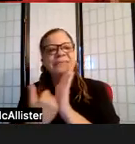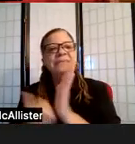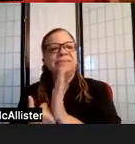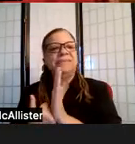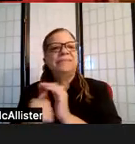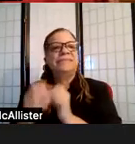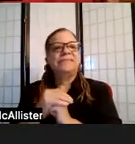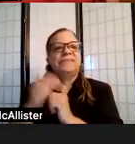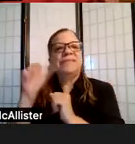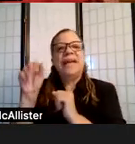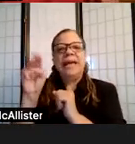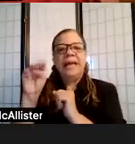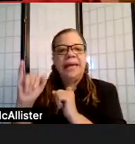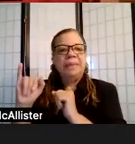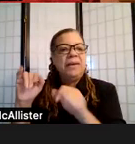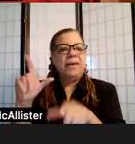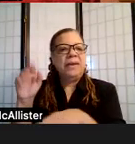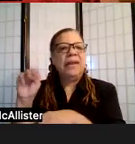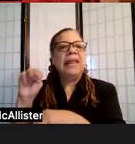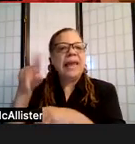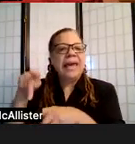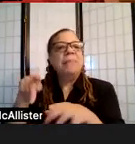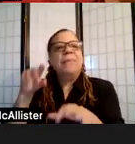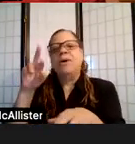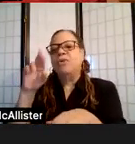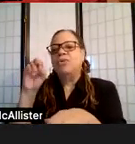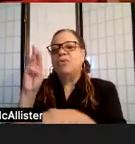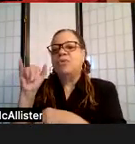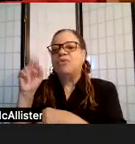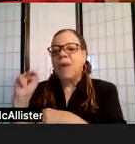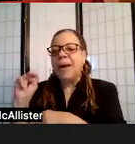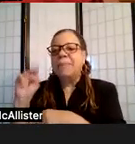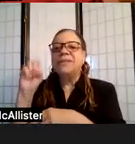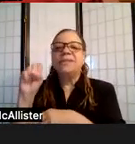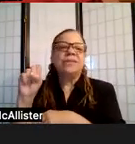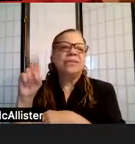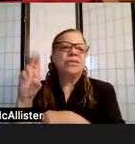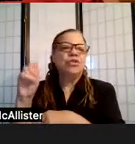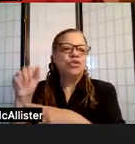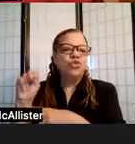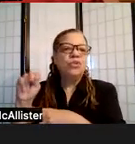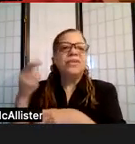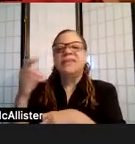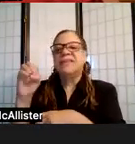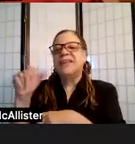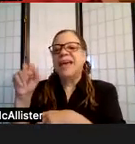Amy Lam; Shelly Payson; Robin Rubendunst; Susan Belkin; Helen Fremont; Carol Scott;